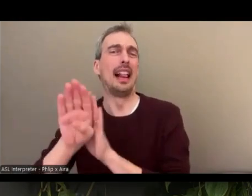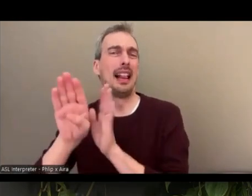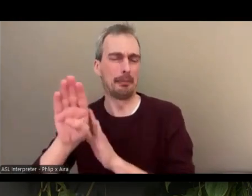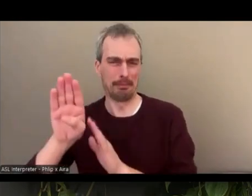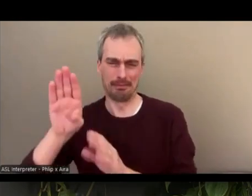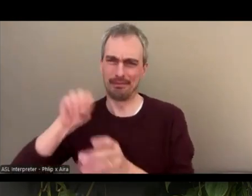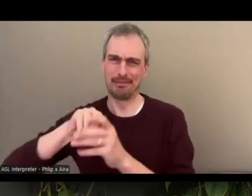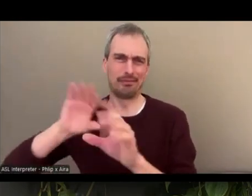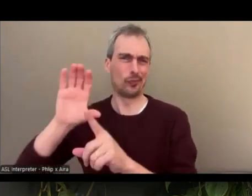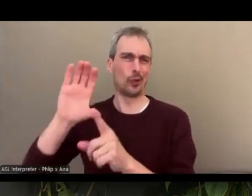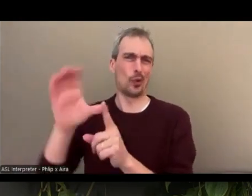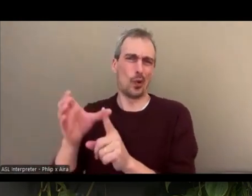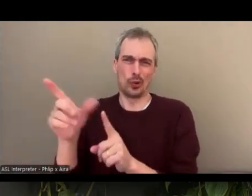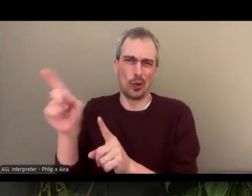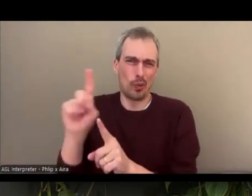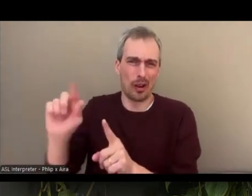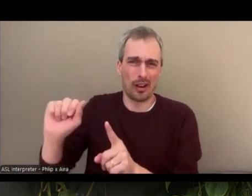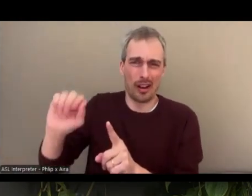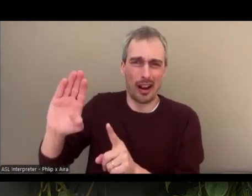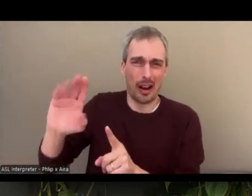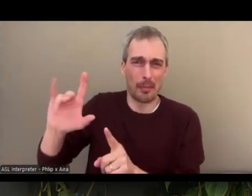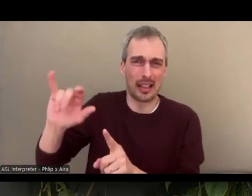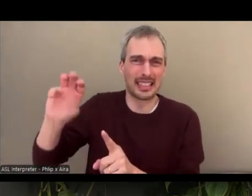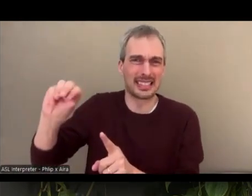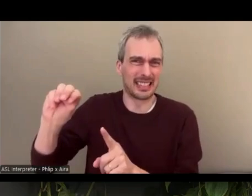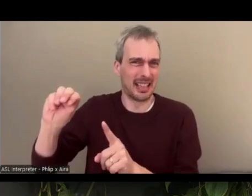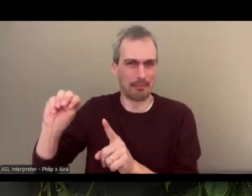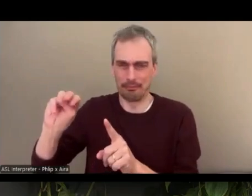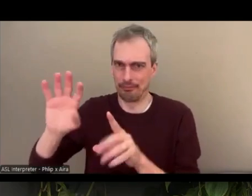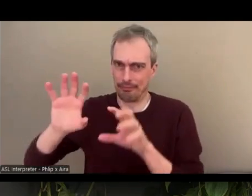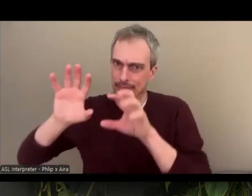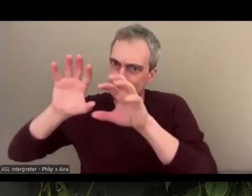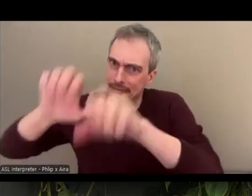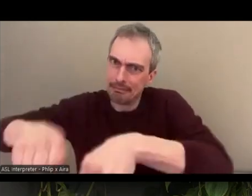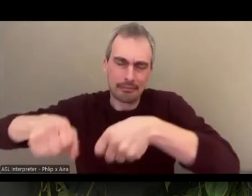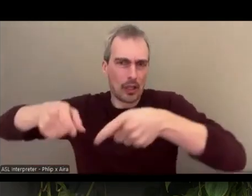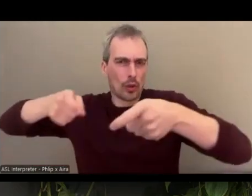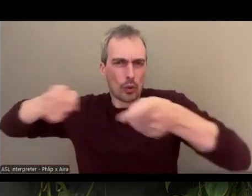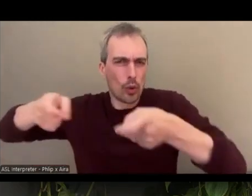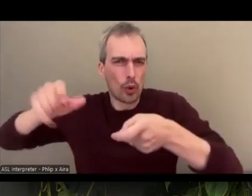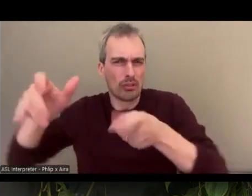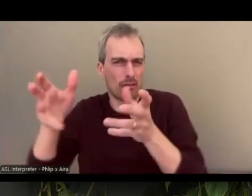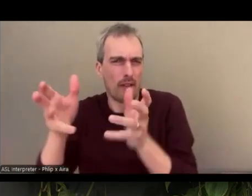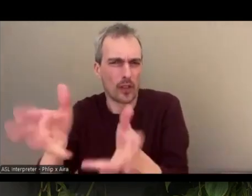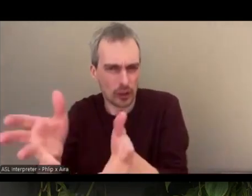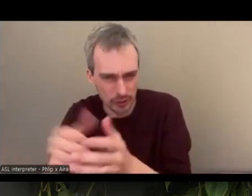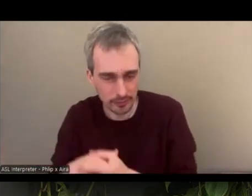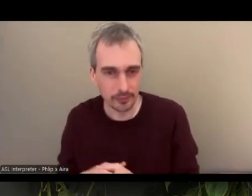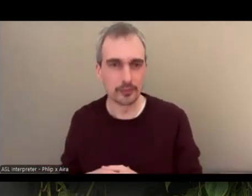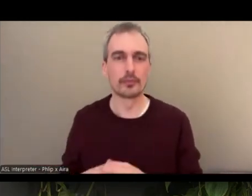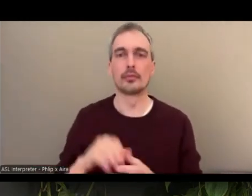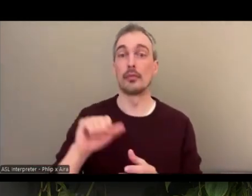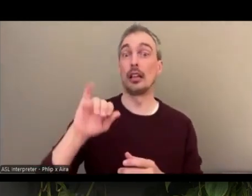So EJ Mason wrote an amazing article on the Assistiv Labs website about how